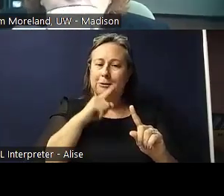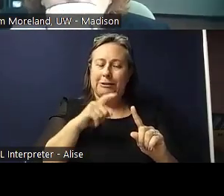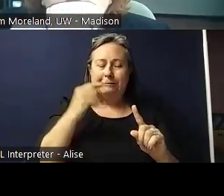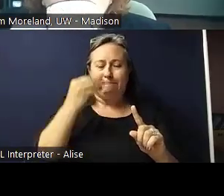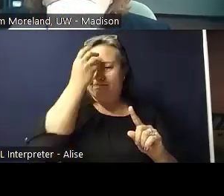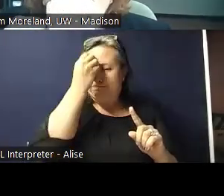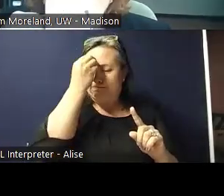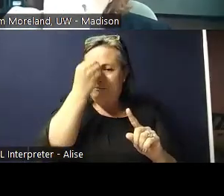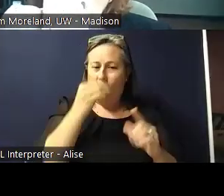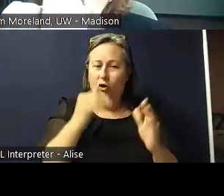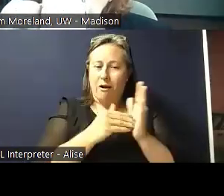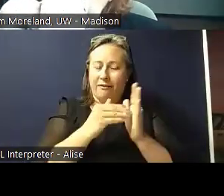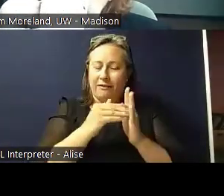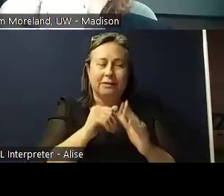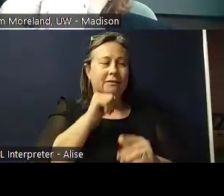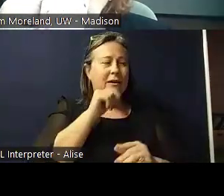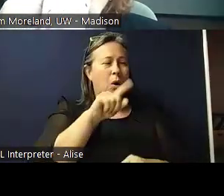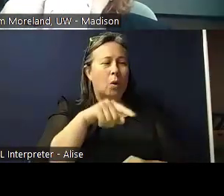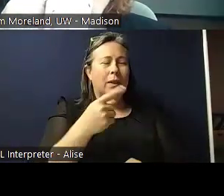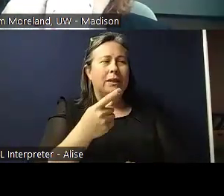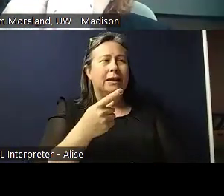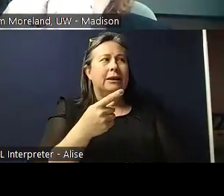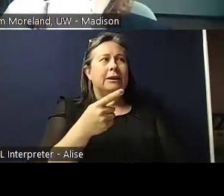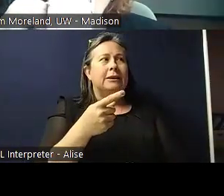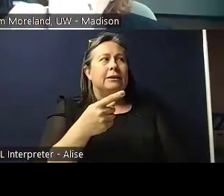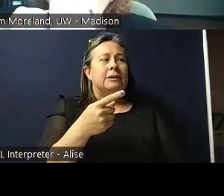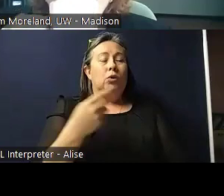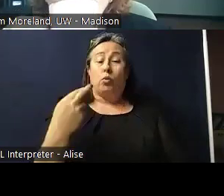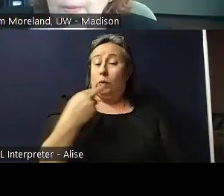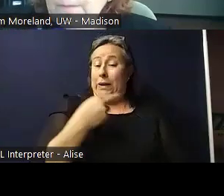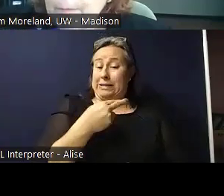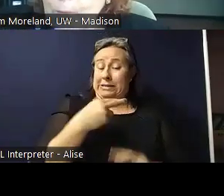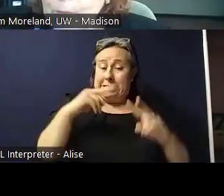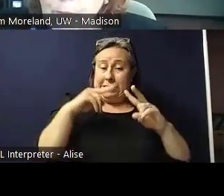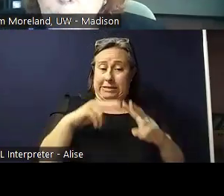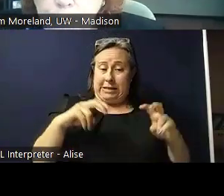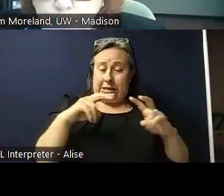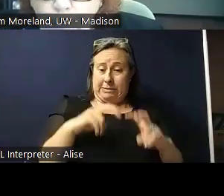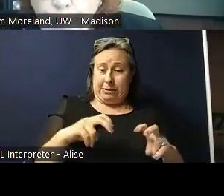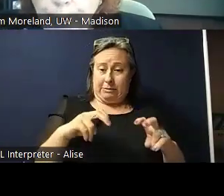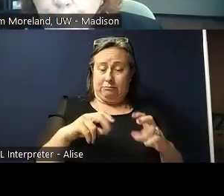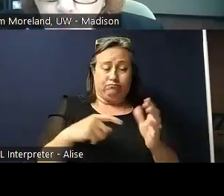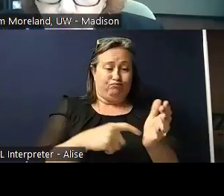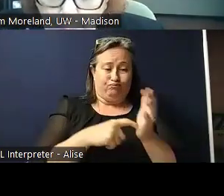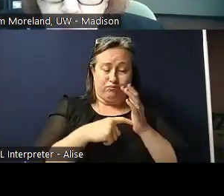is not only the risk assessment required under the uniform guidance